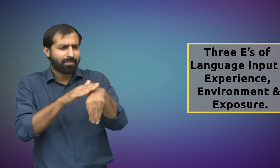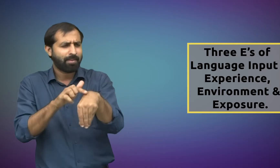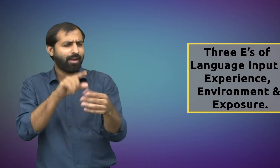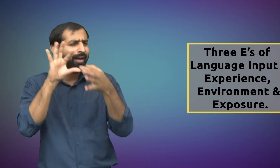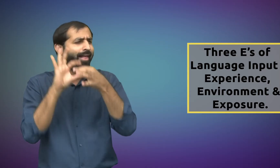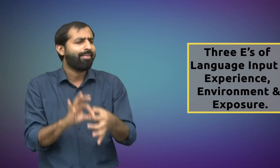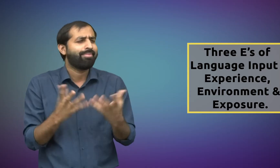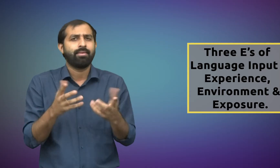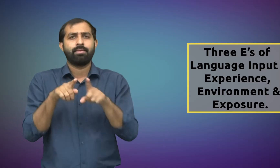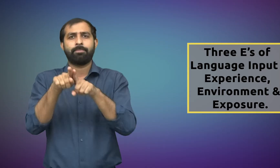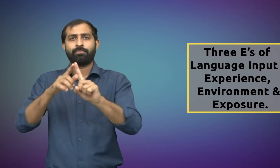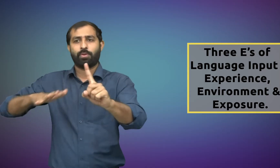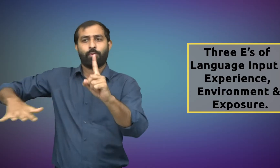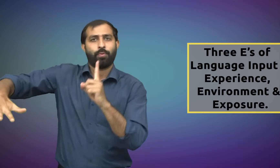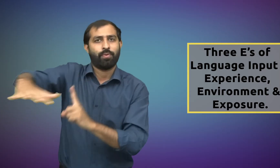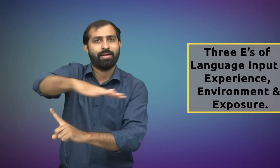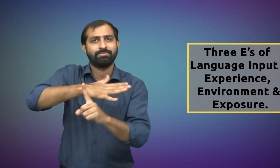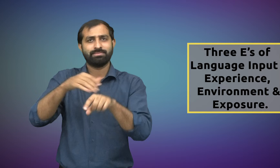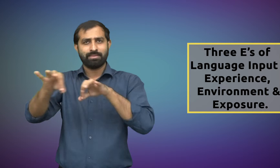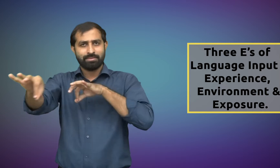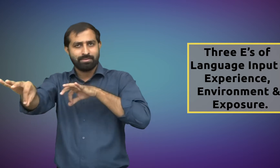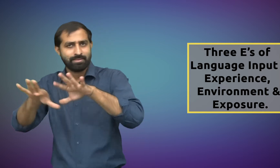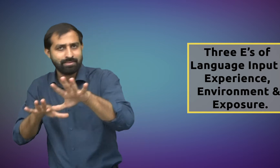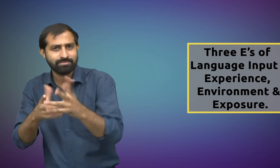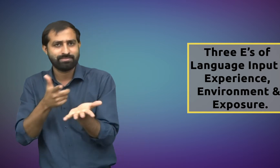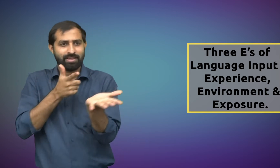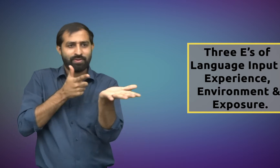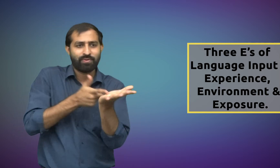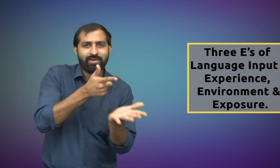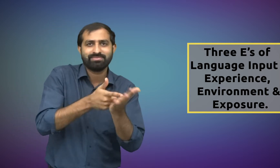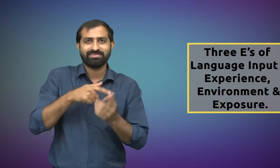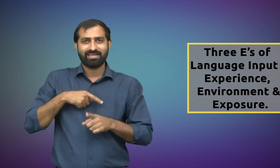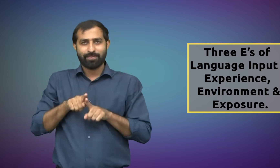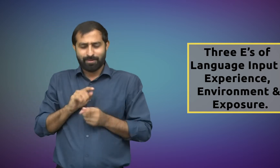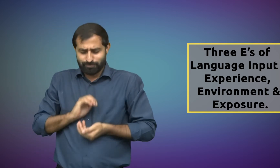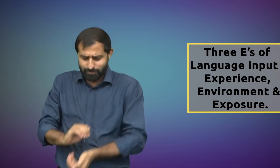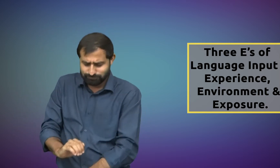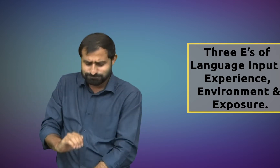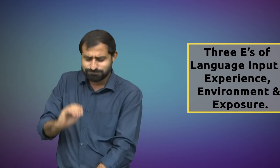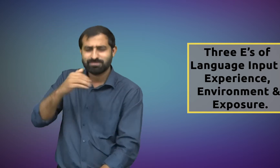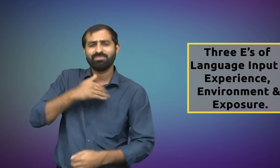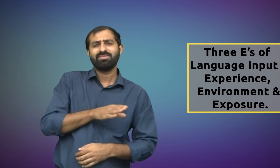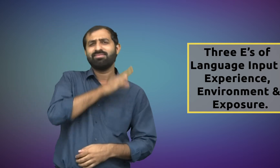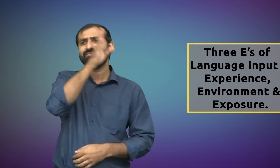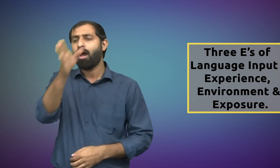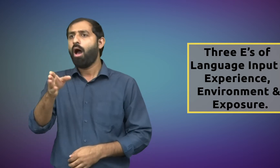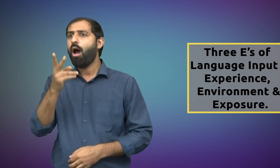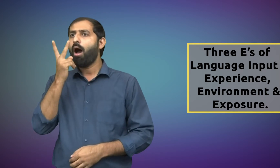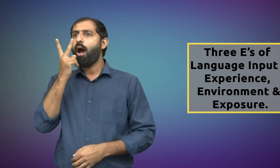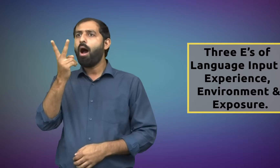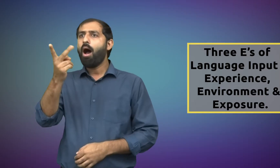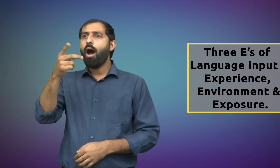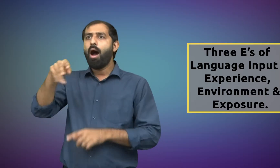Experience- When a child grows up, then he or she visits various places and see new things in their surroundings.